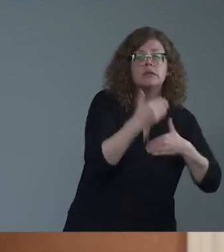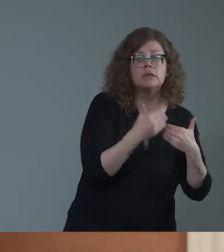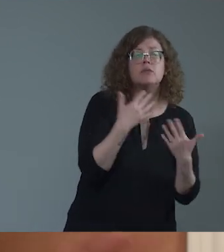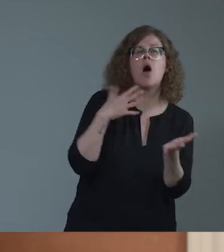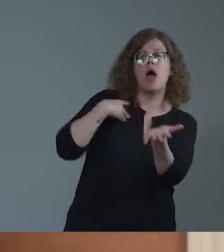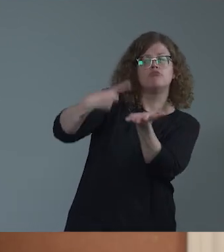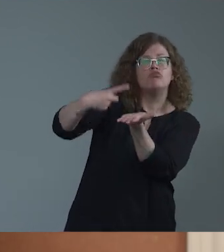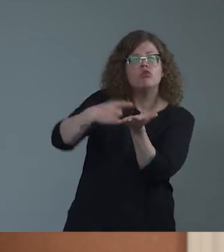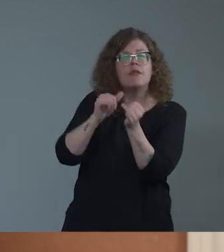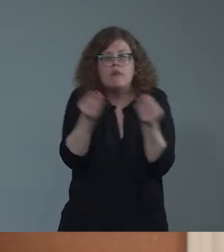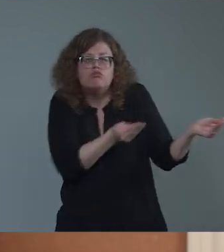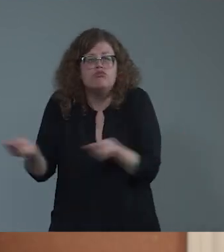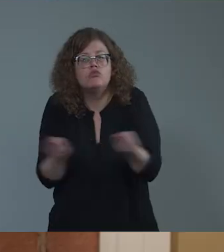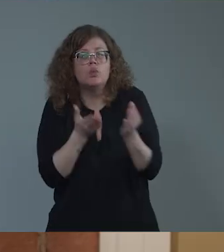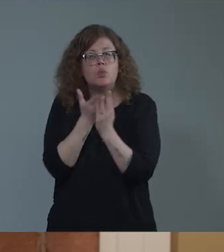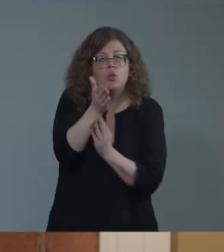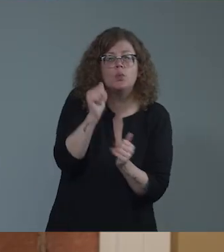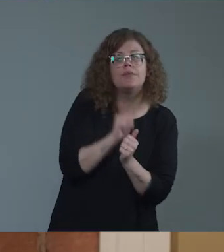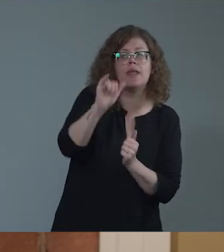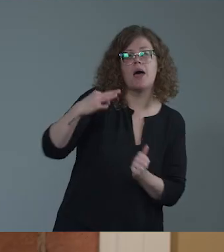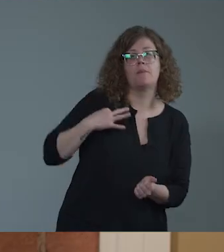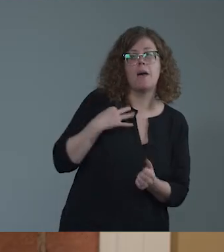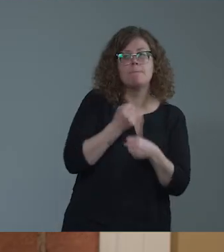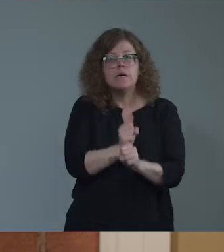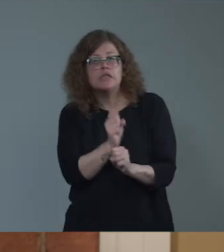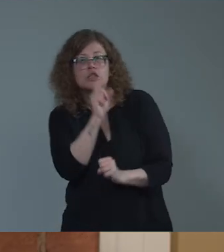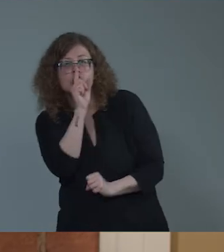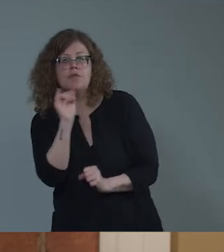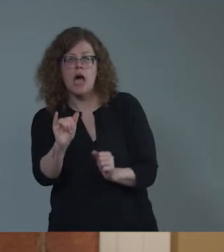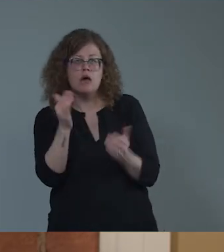evaluation might be really appropriate. So going back to that idea of hiring based on concept.